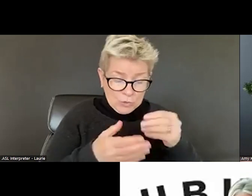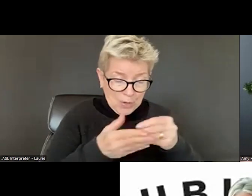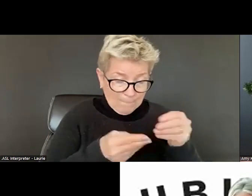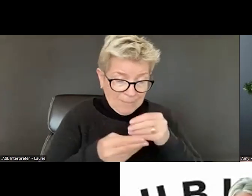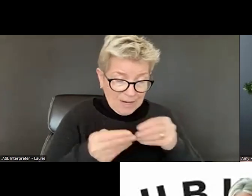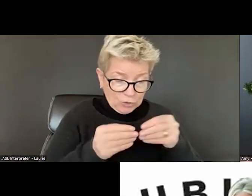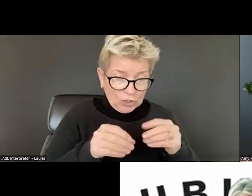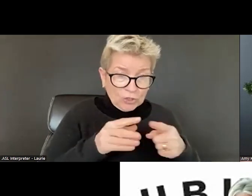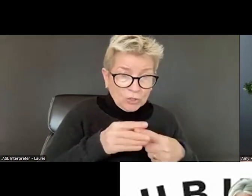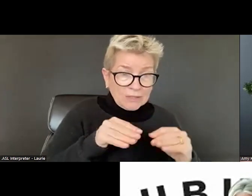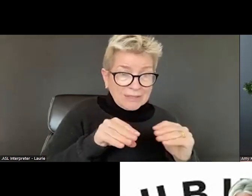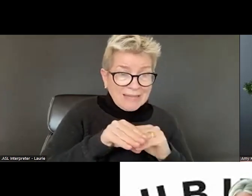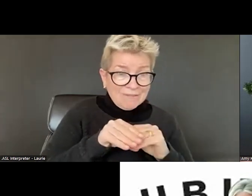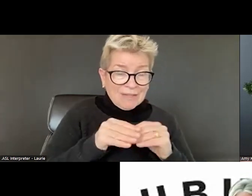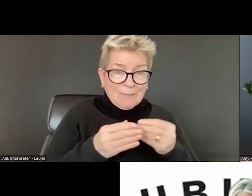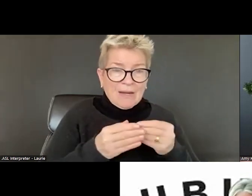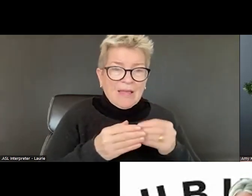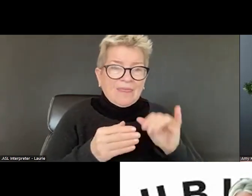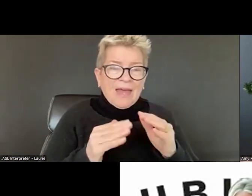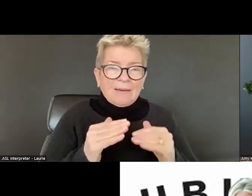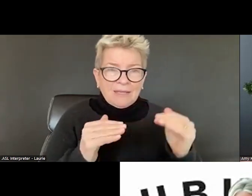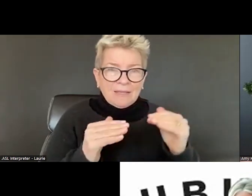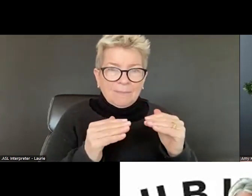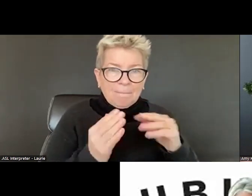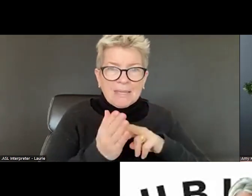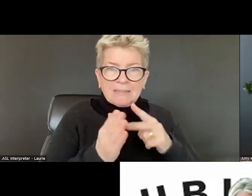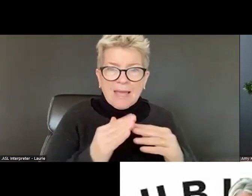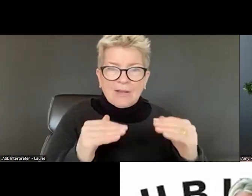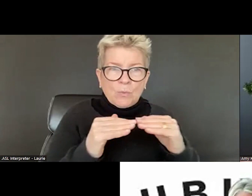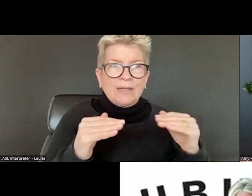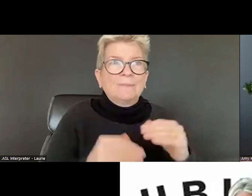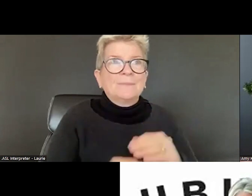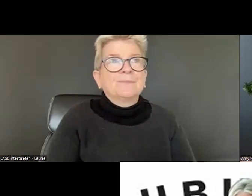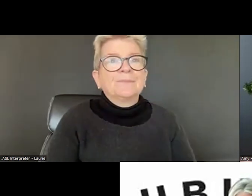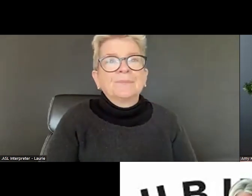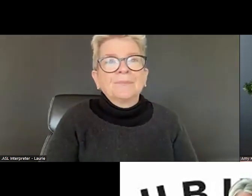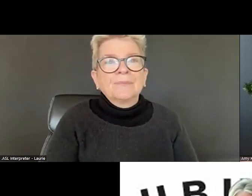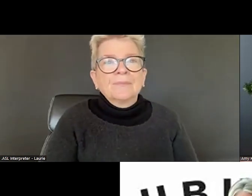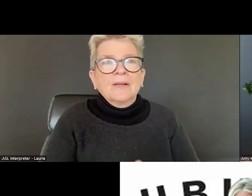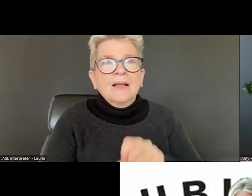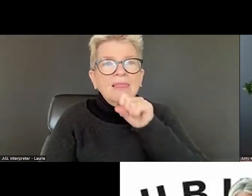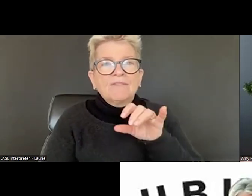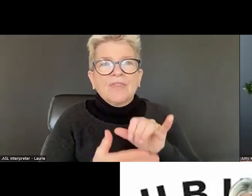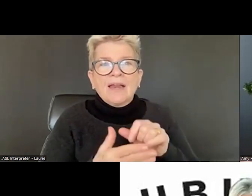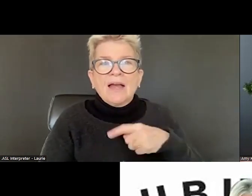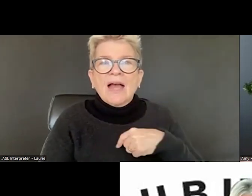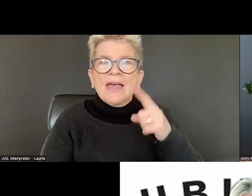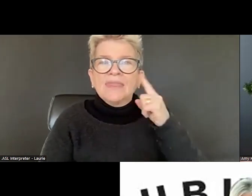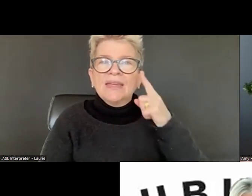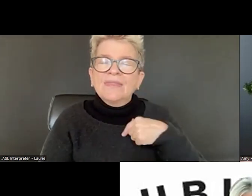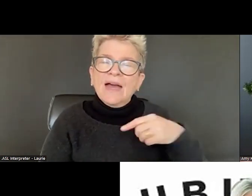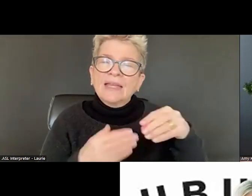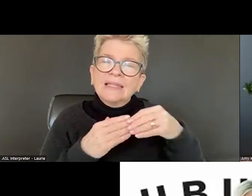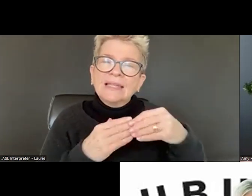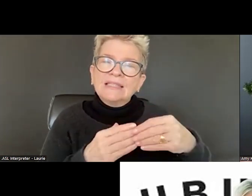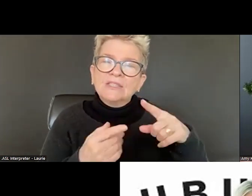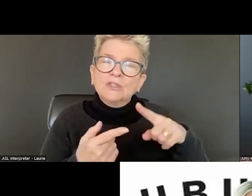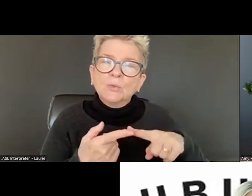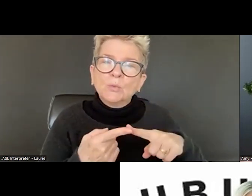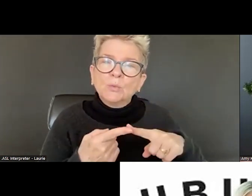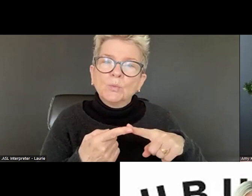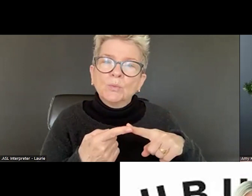Equity to me I'd love that um and so I really think that that kind of leads into what can we